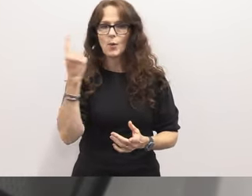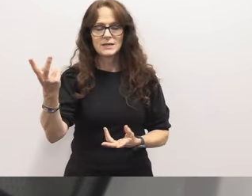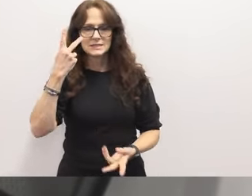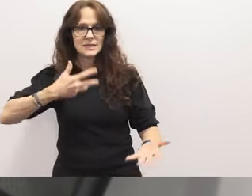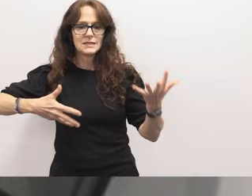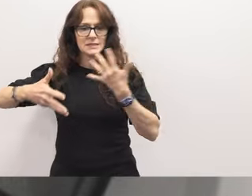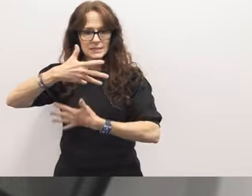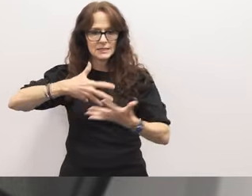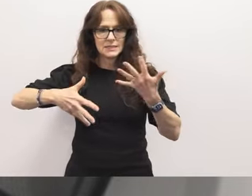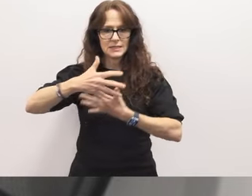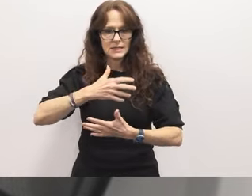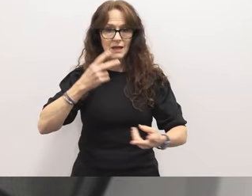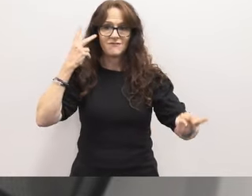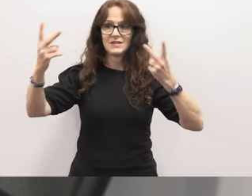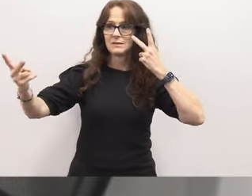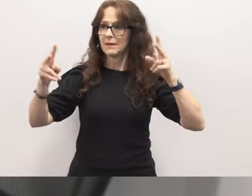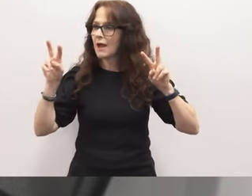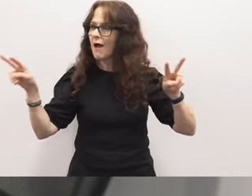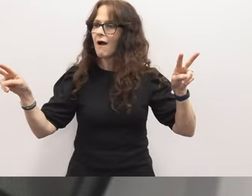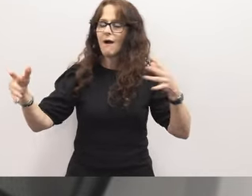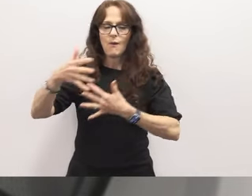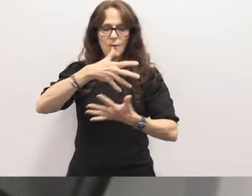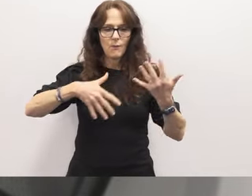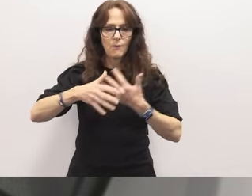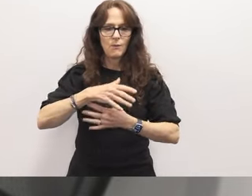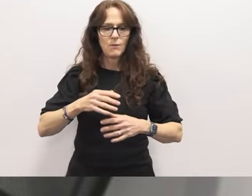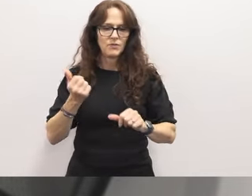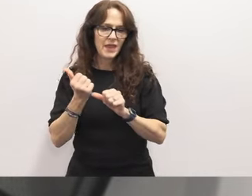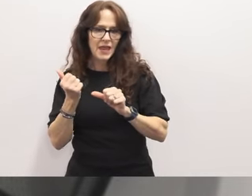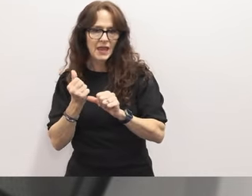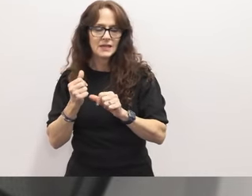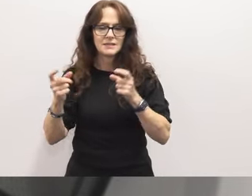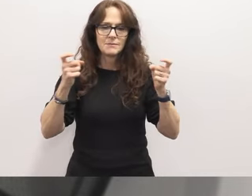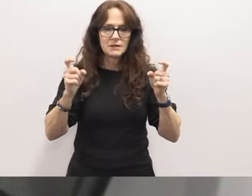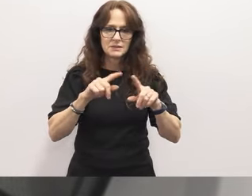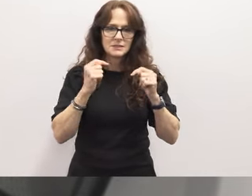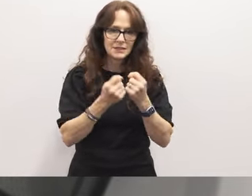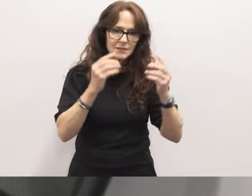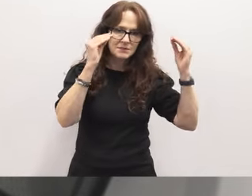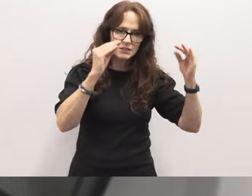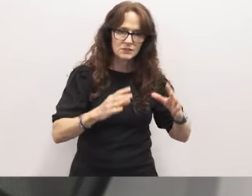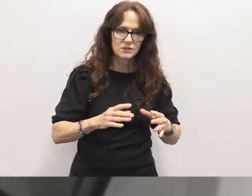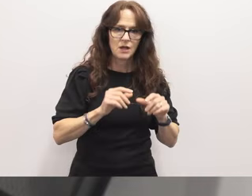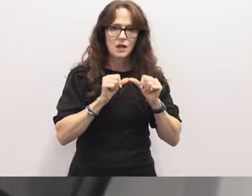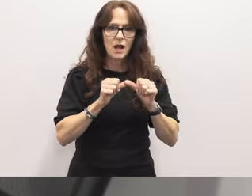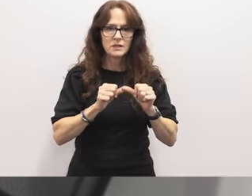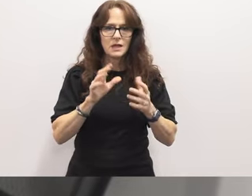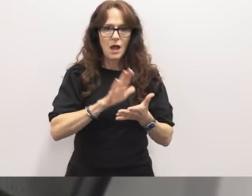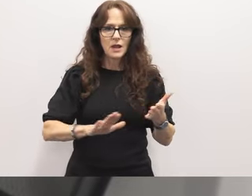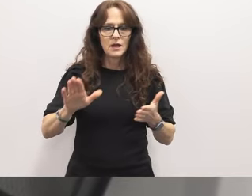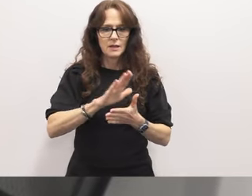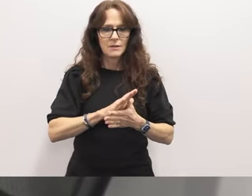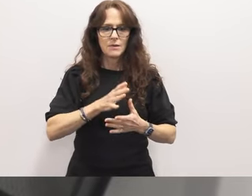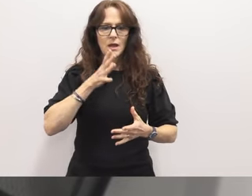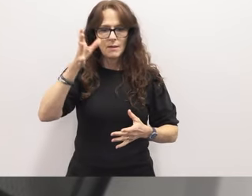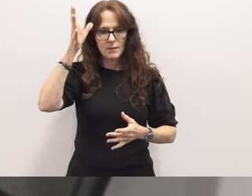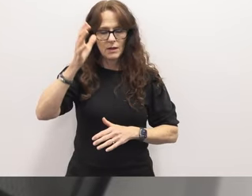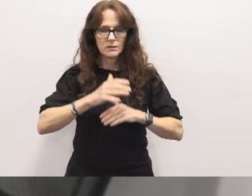There's a high visibility of records admin, team teachers, constantly on our campus that parents feel comfortable